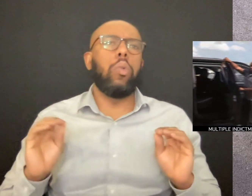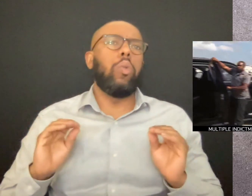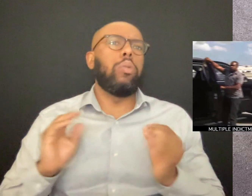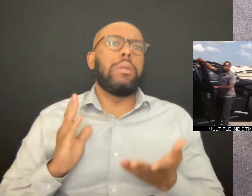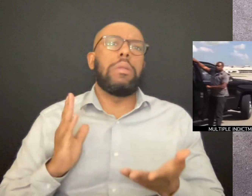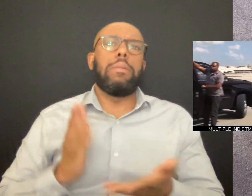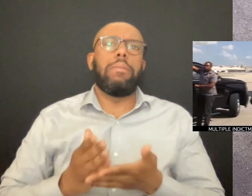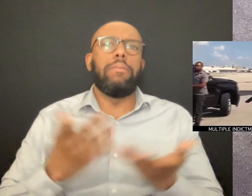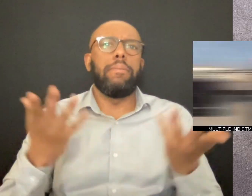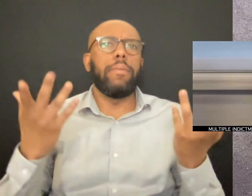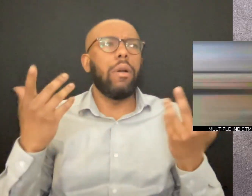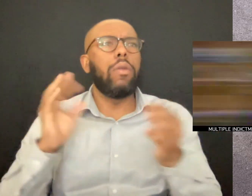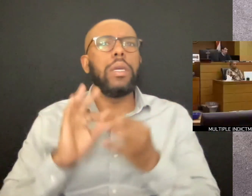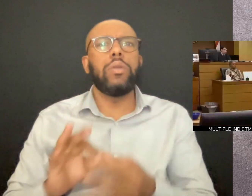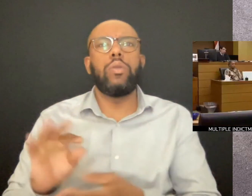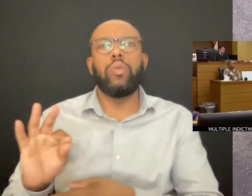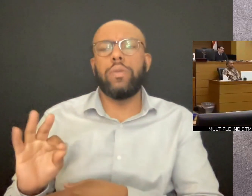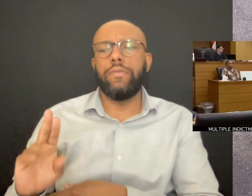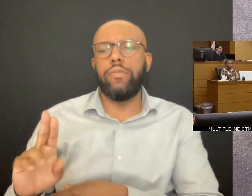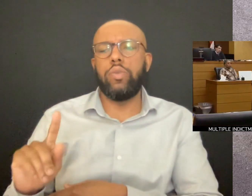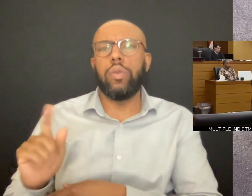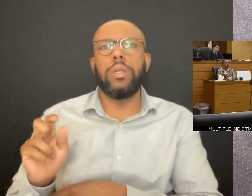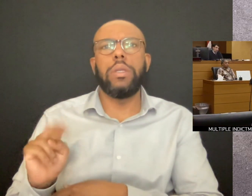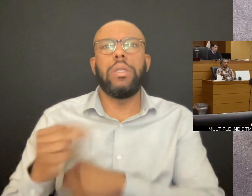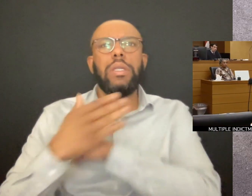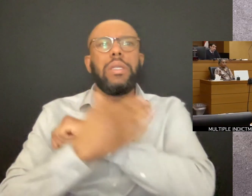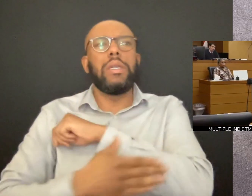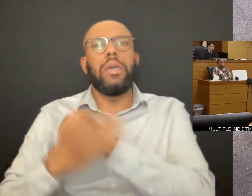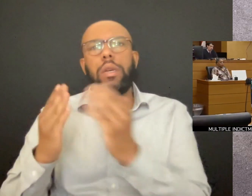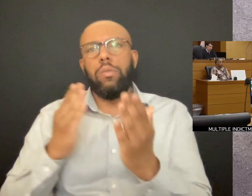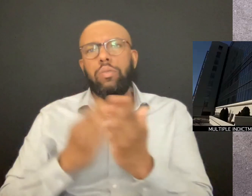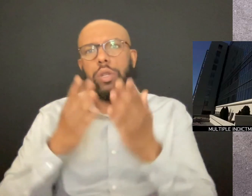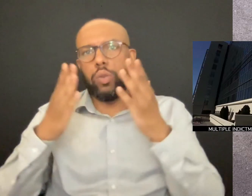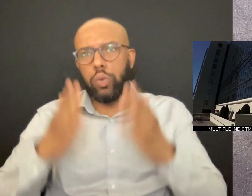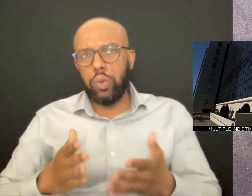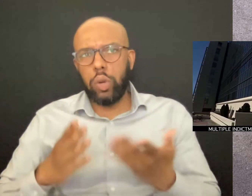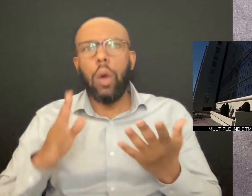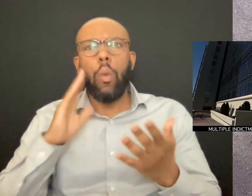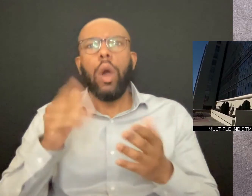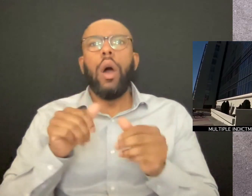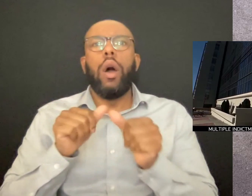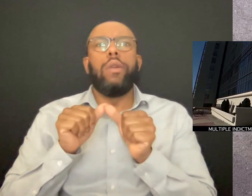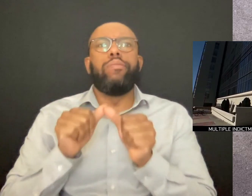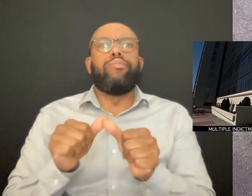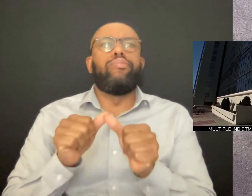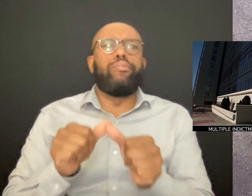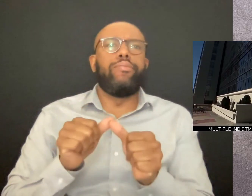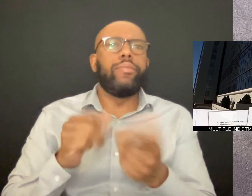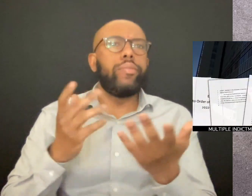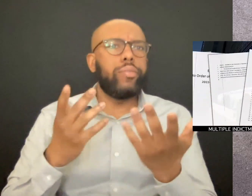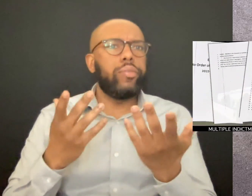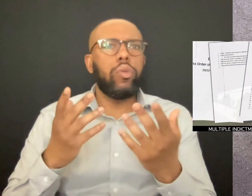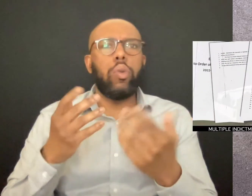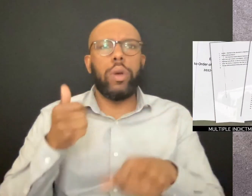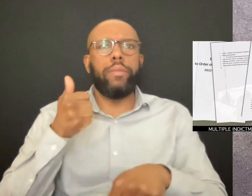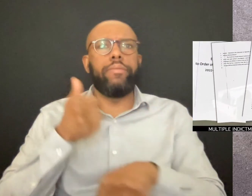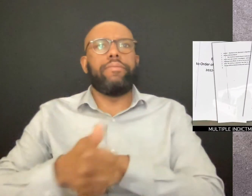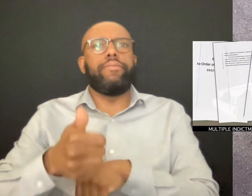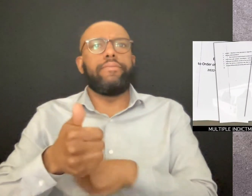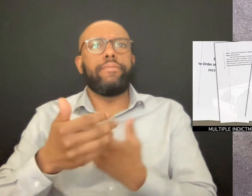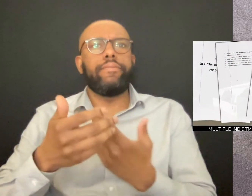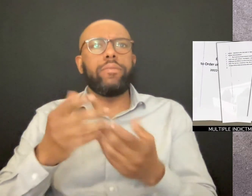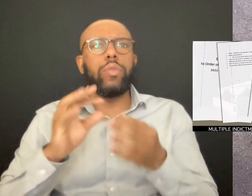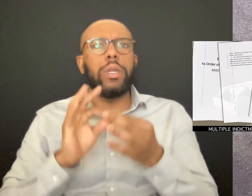it is no longer a matter of if Fulton County prosecutors will pursue indictments in their